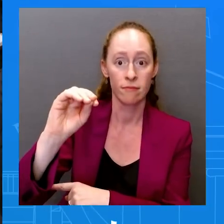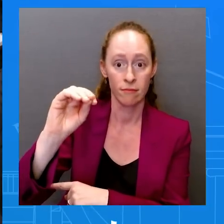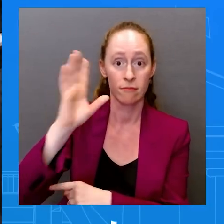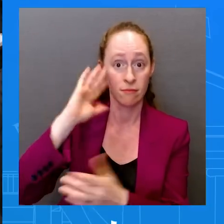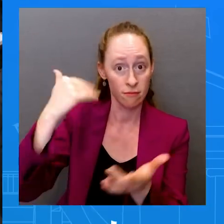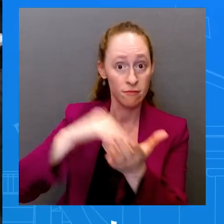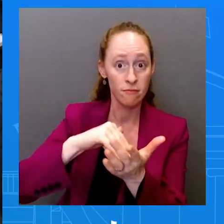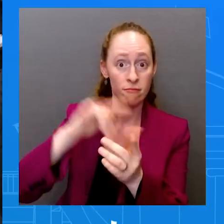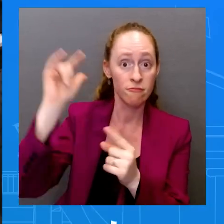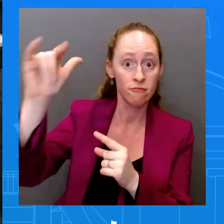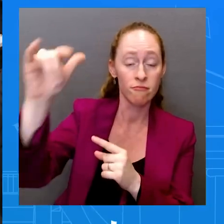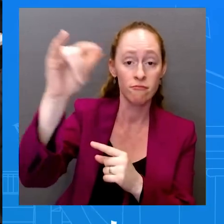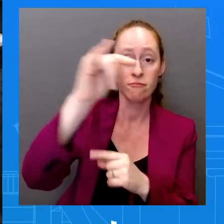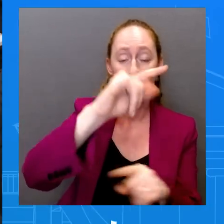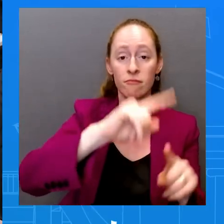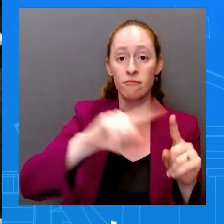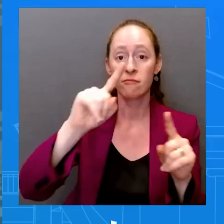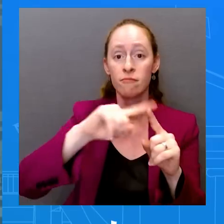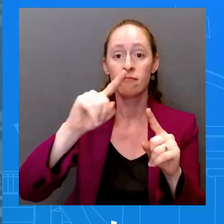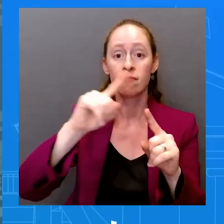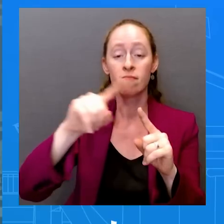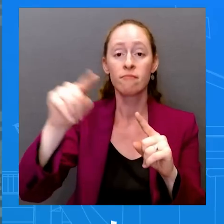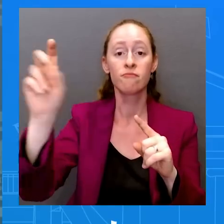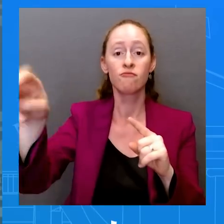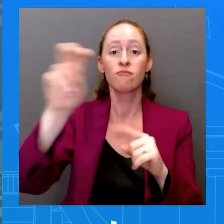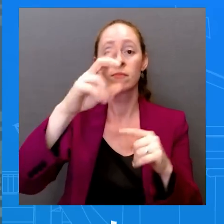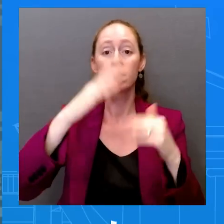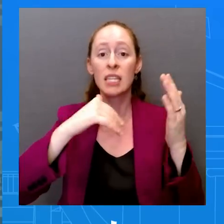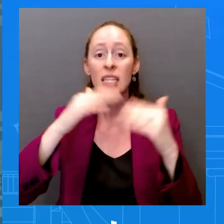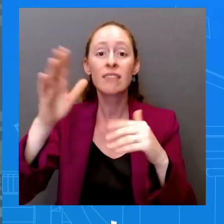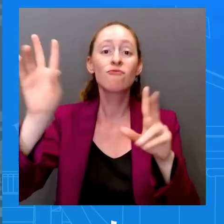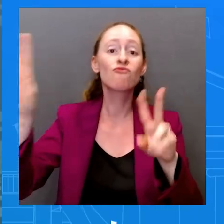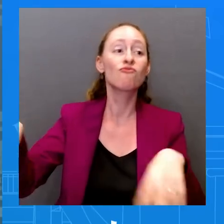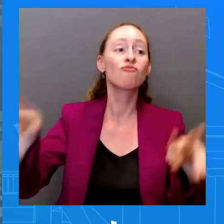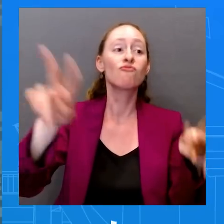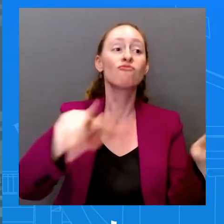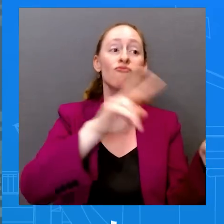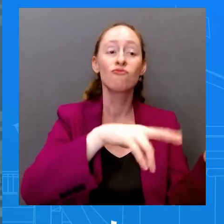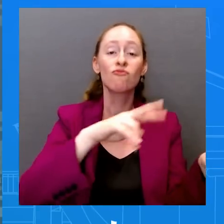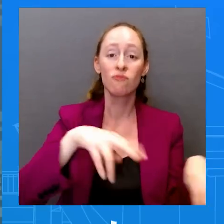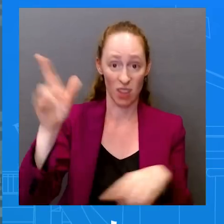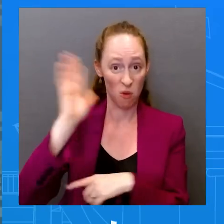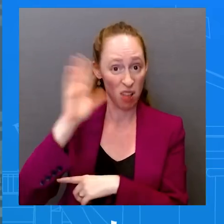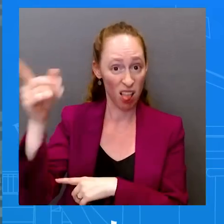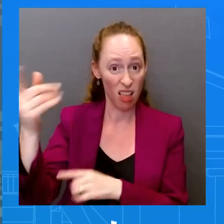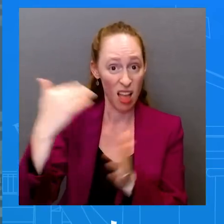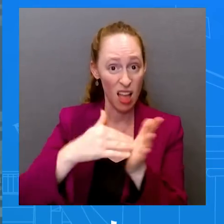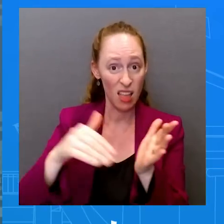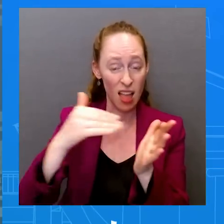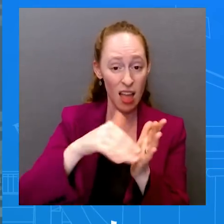I mean, is that kind of the focus? Ms. Jean-Pierre: So, look, I can't talk about the midterms from here. I can't talk anything political from --